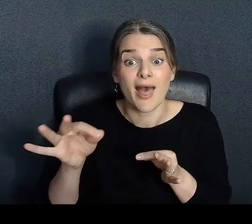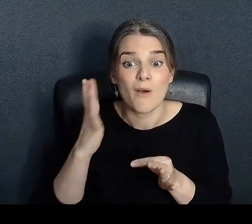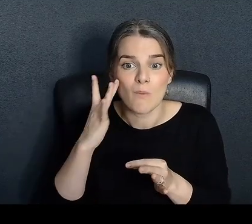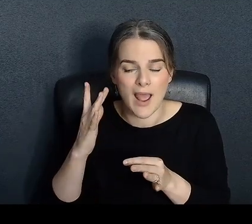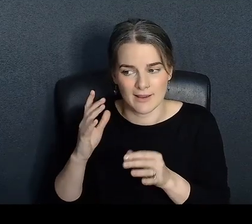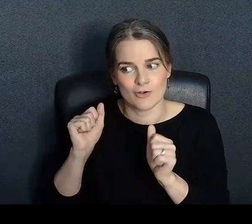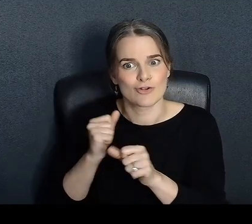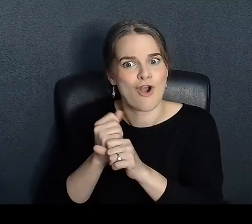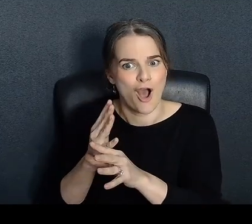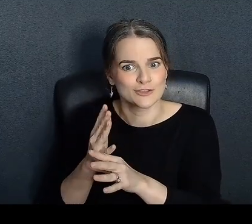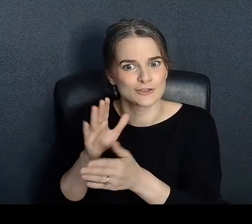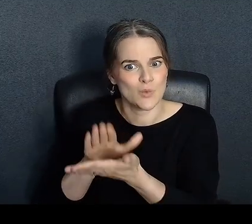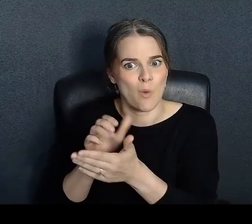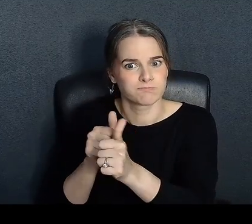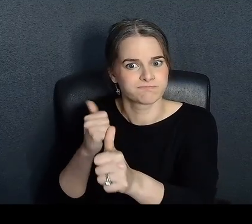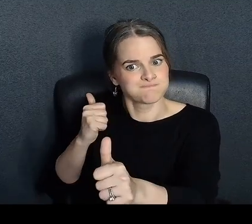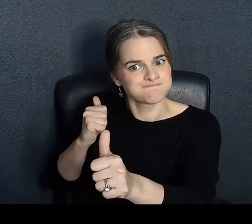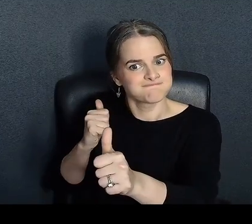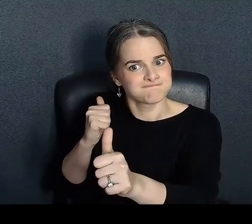Yeah. It is becoming a little bit more blurred.